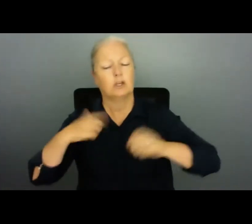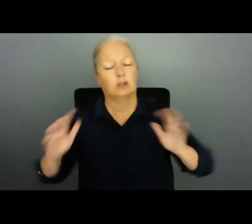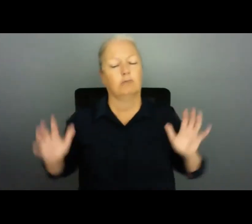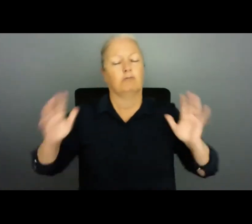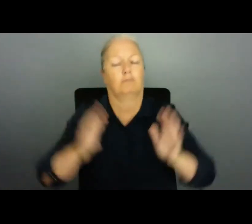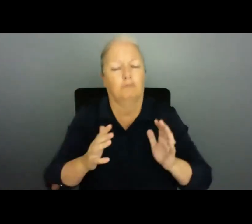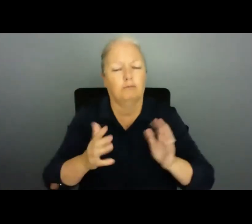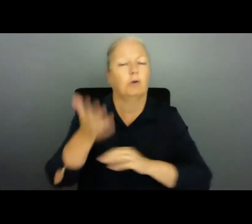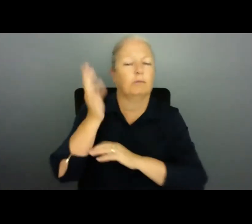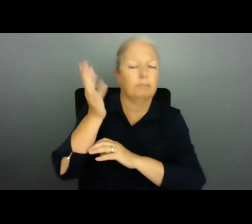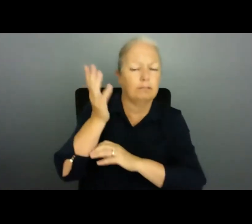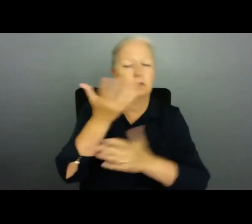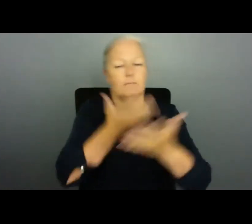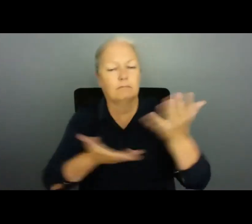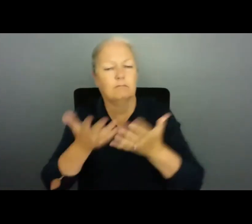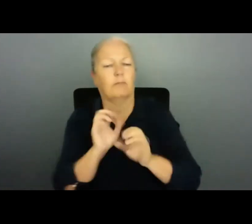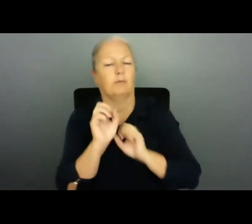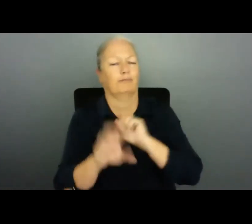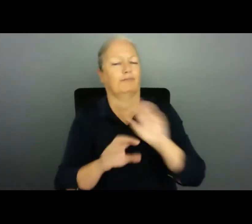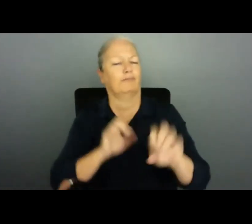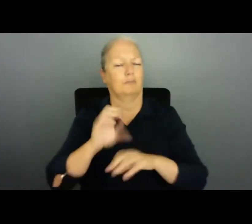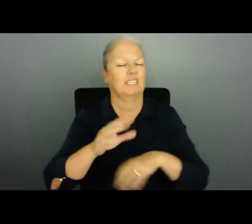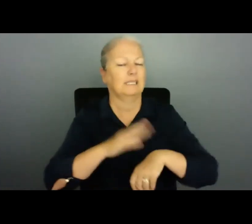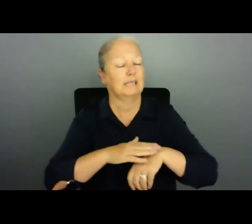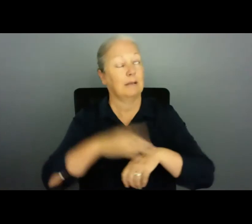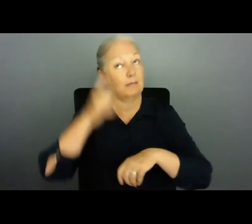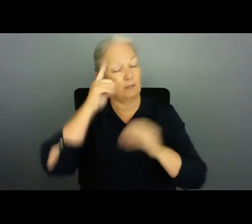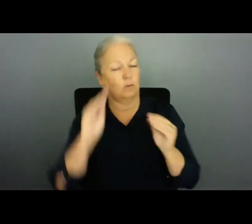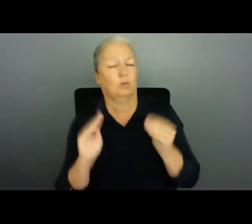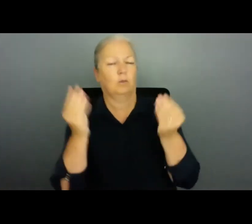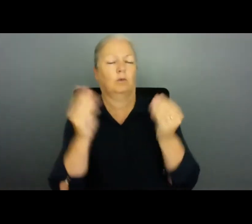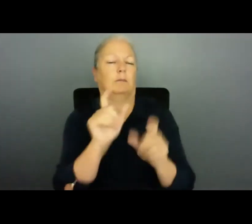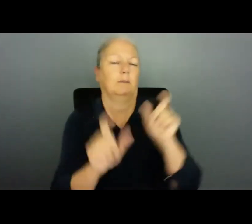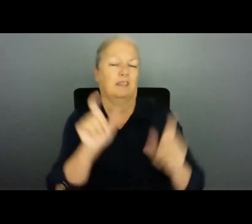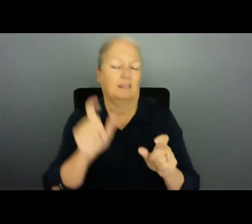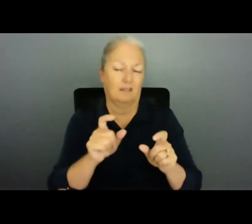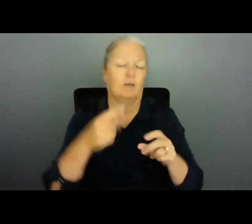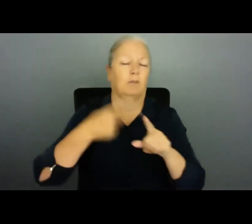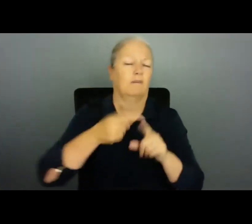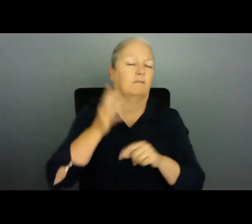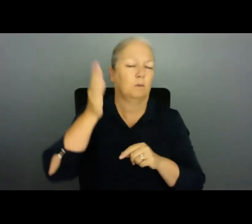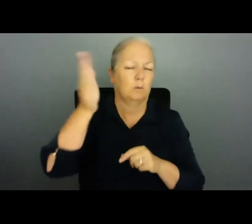young leaders of tomorrow such platforms must continue and we hope that institutional parties